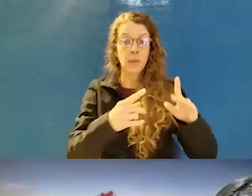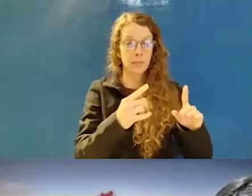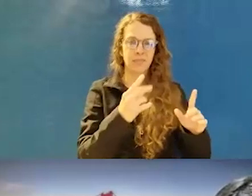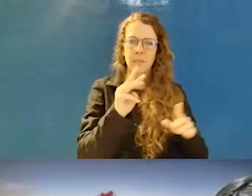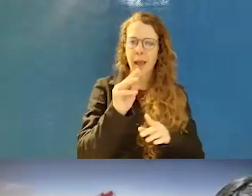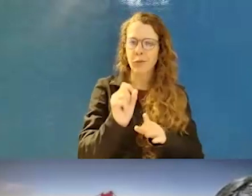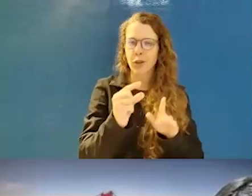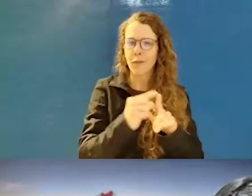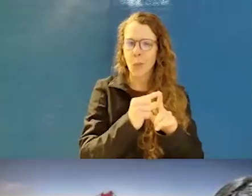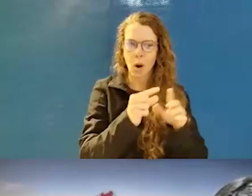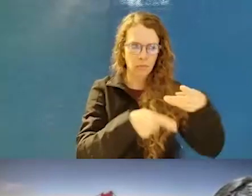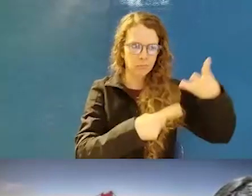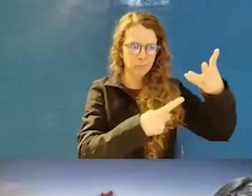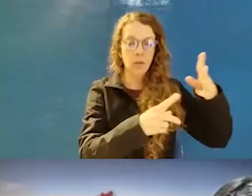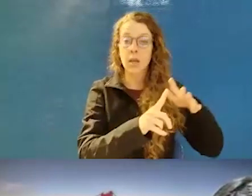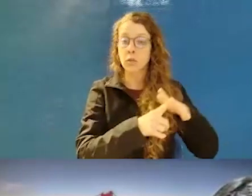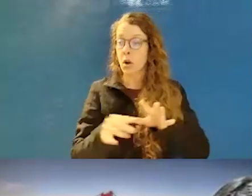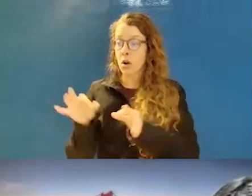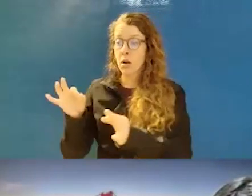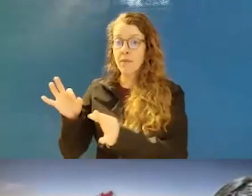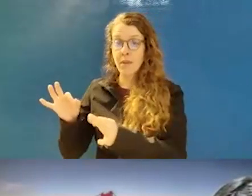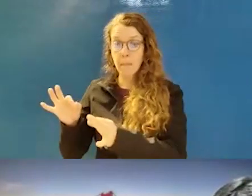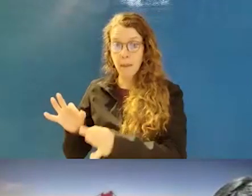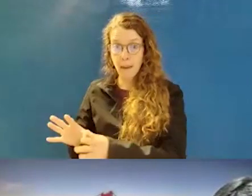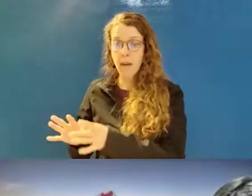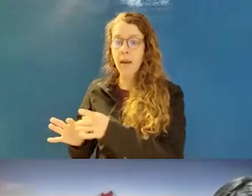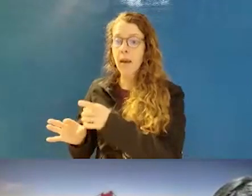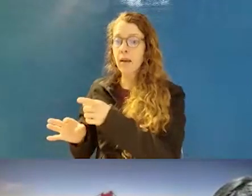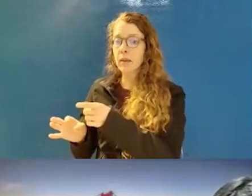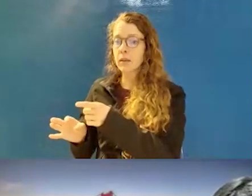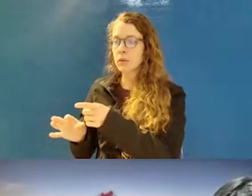and then I start giving feedback to, you know, students.